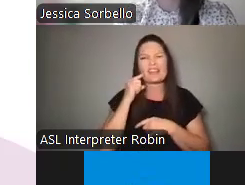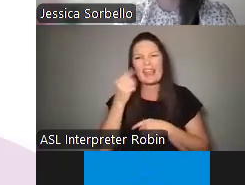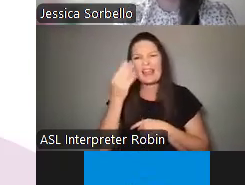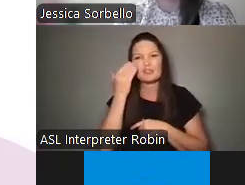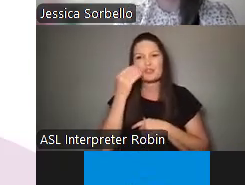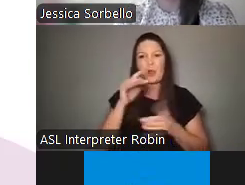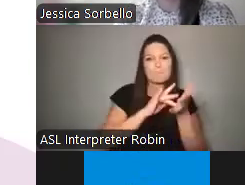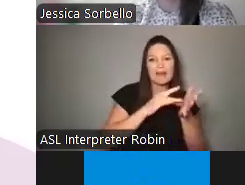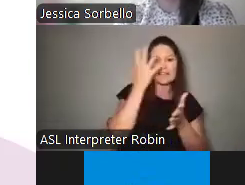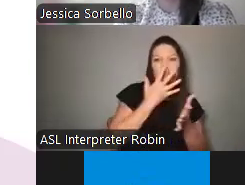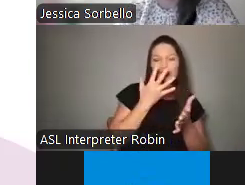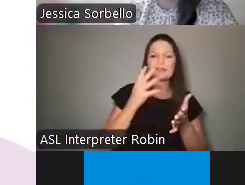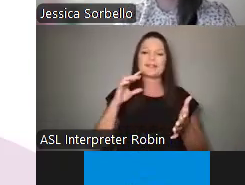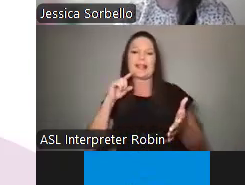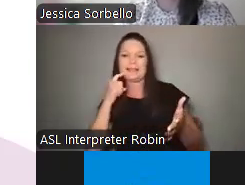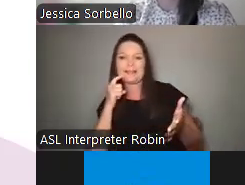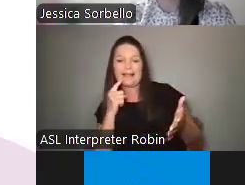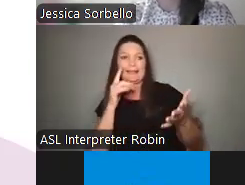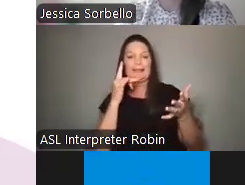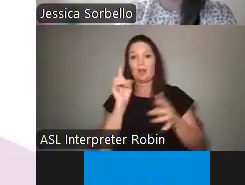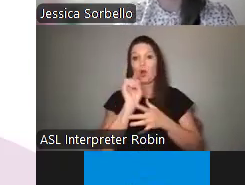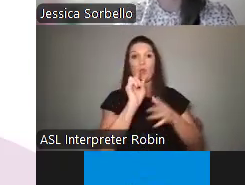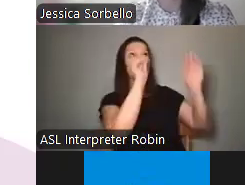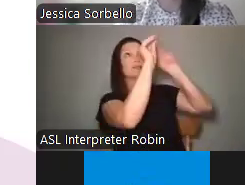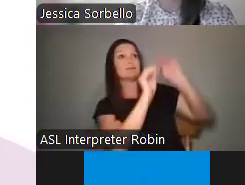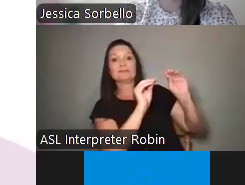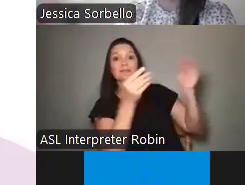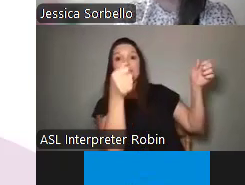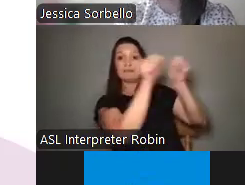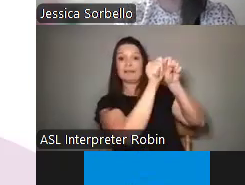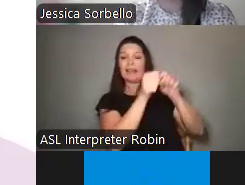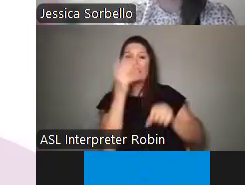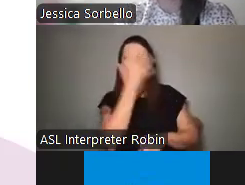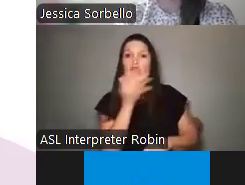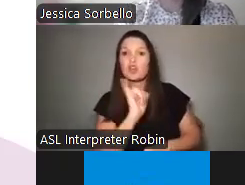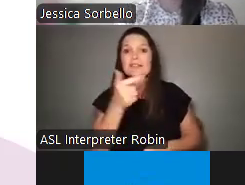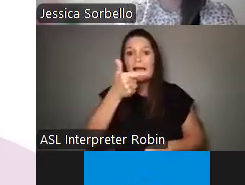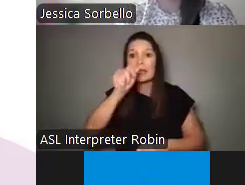are. That also means they are something that looks yummy to